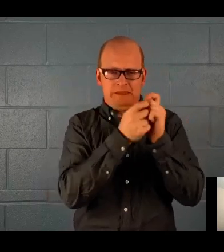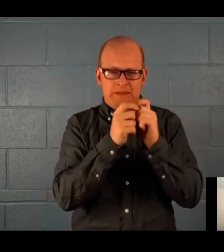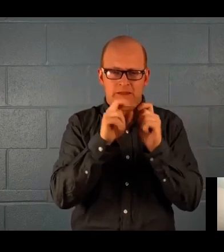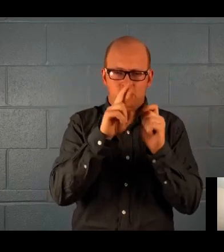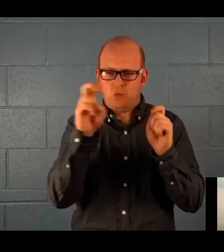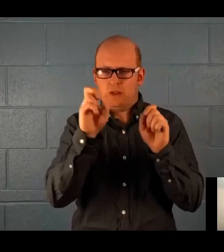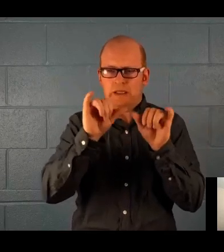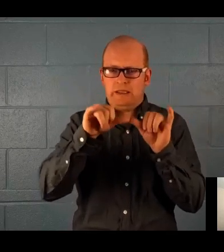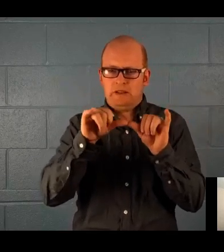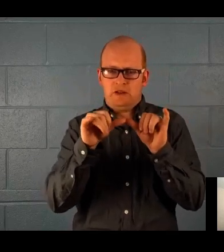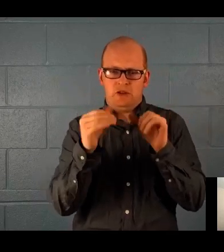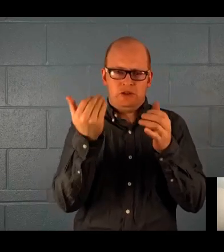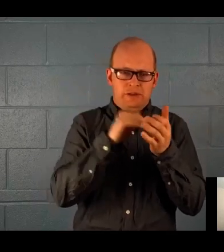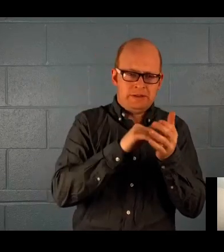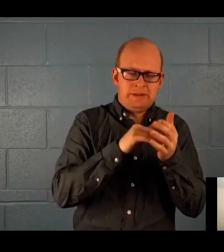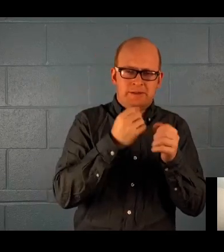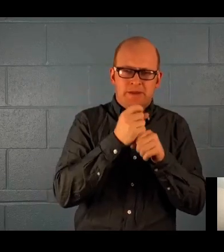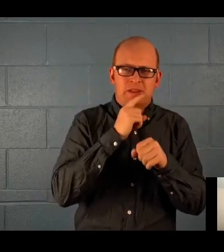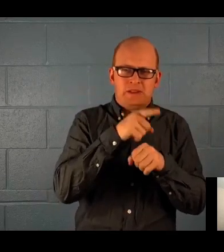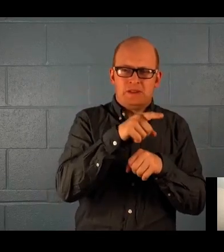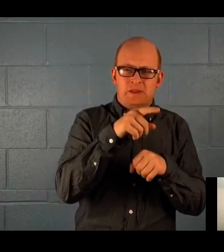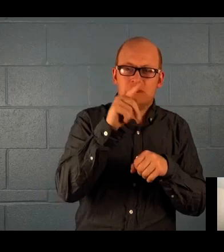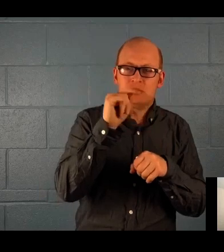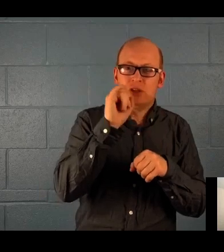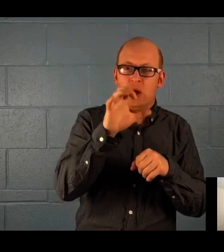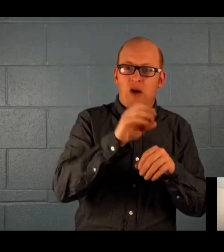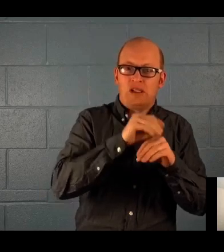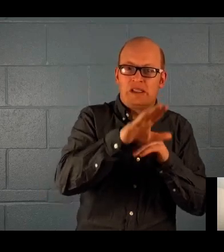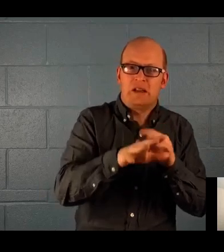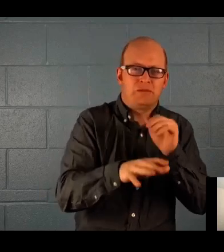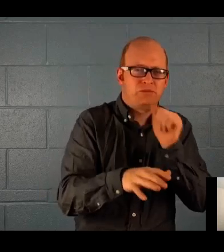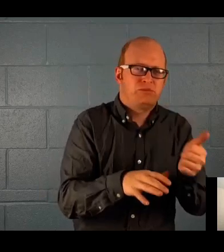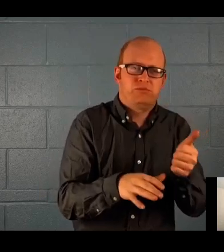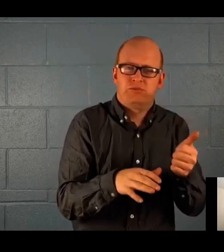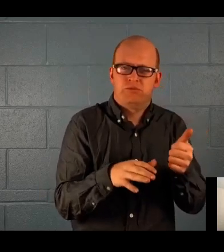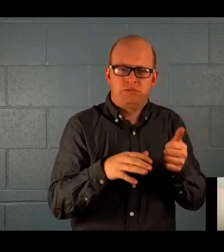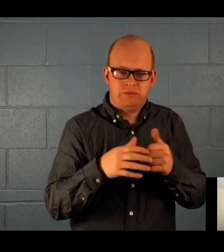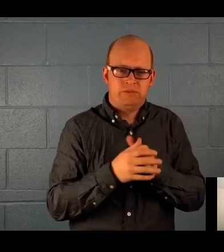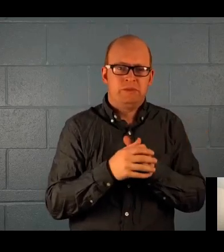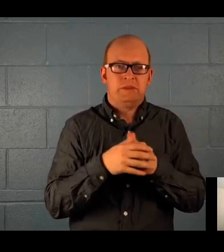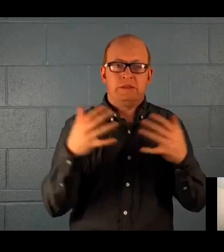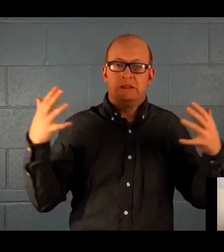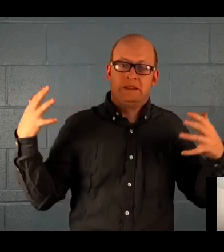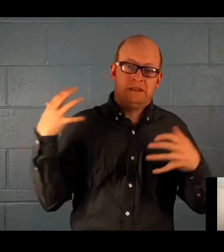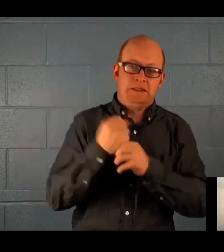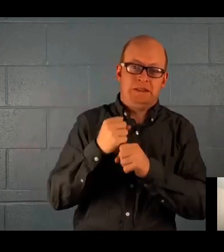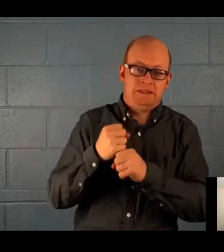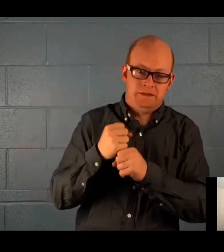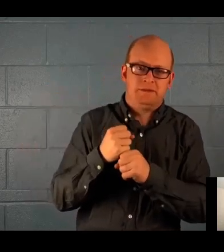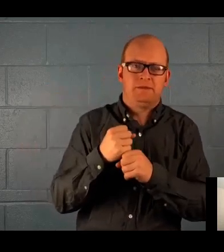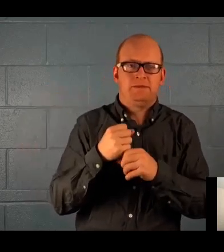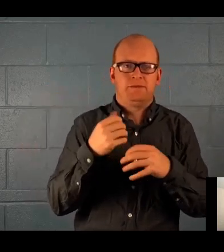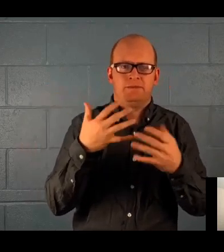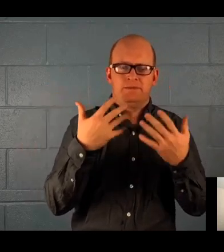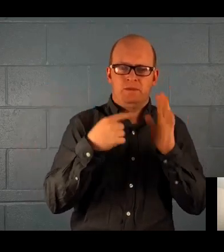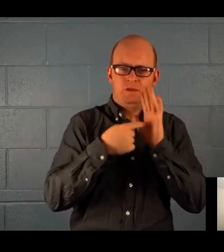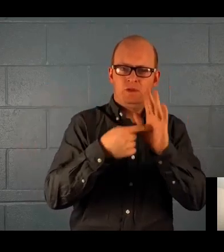In summary, up to this point, it's been shown that a lentiviral based gene therapy is proving ineffective for correcting the retinal phenotype